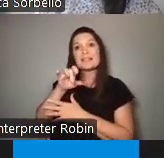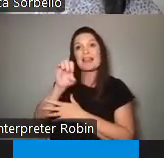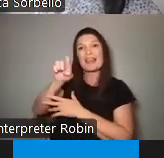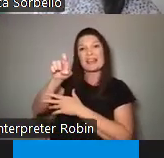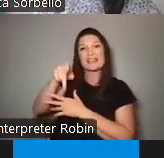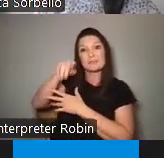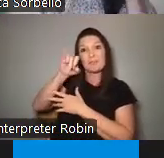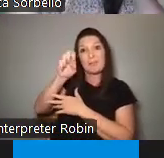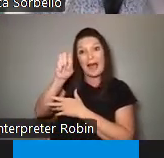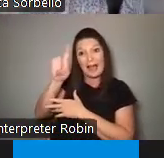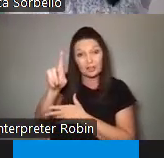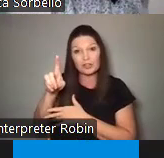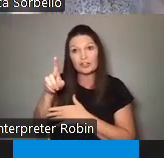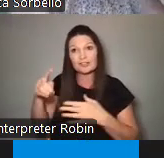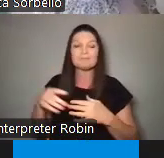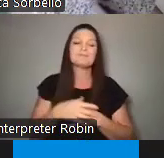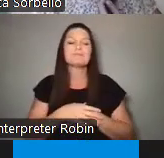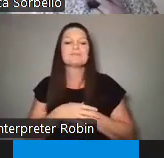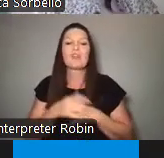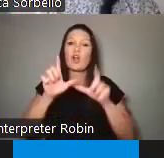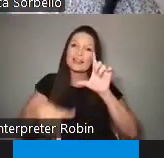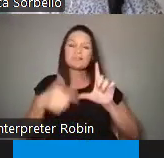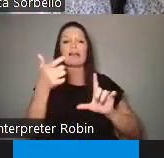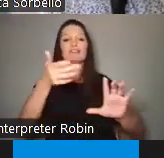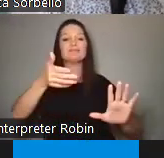about pain pills